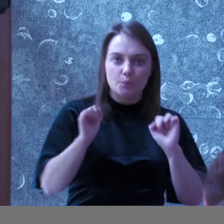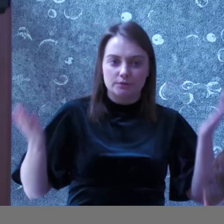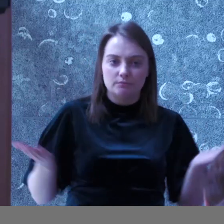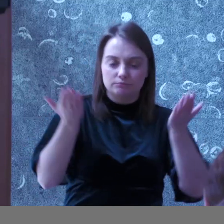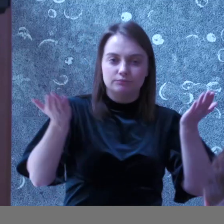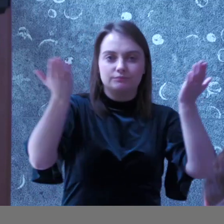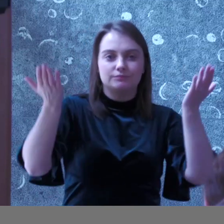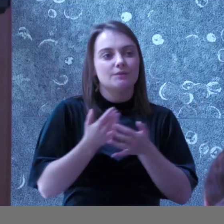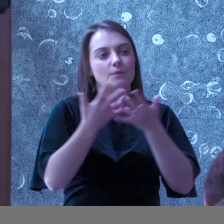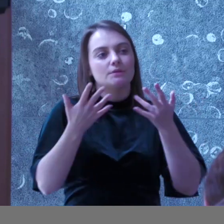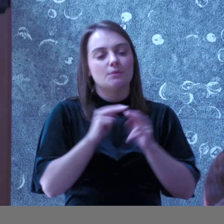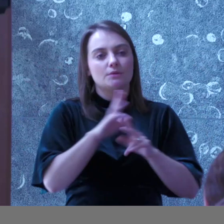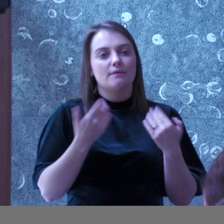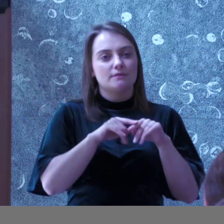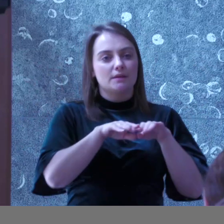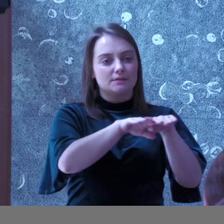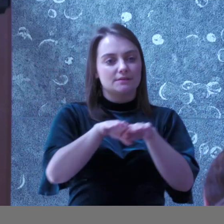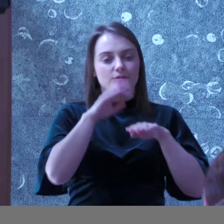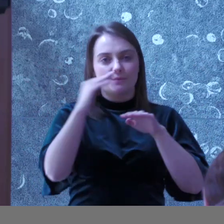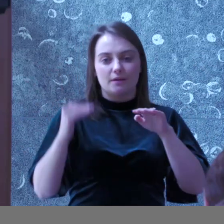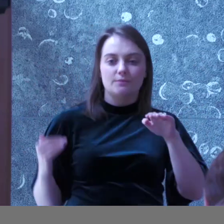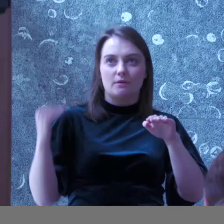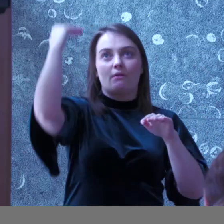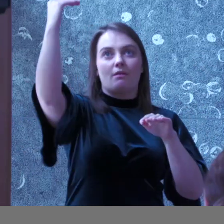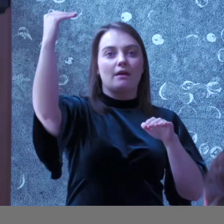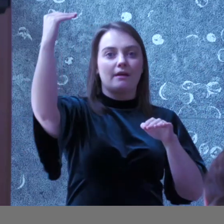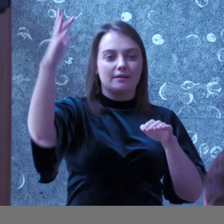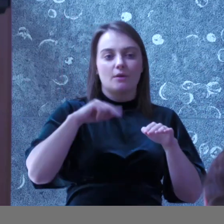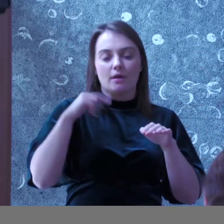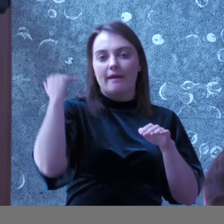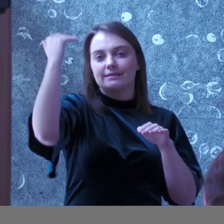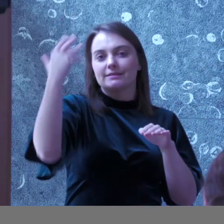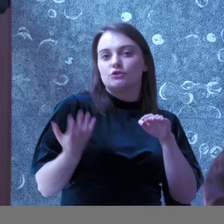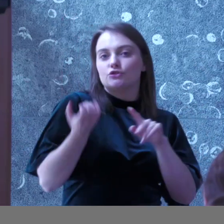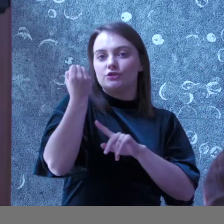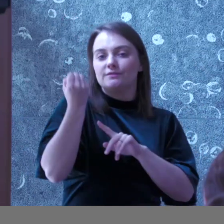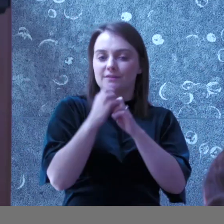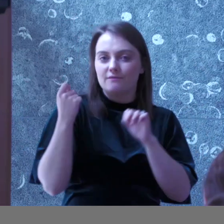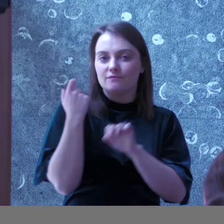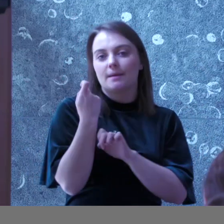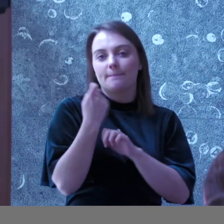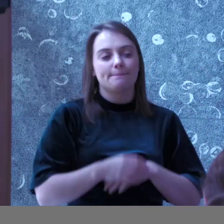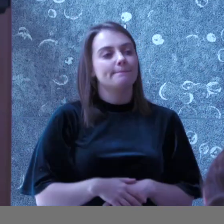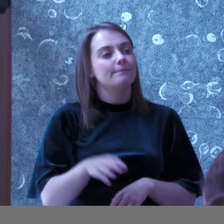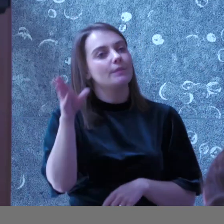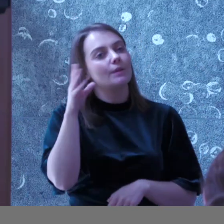align to standards because we're so far ahead and we have excellence and I heard and no offense to